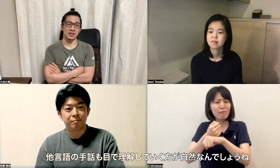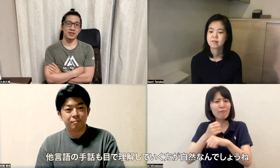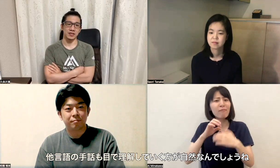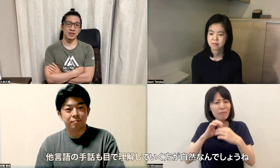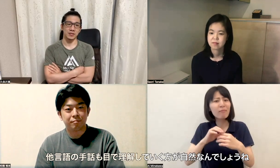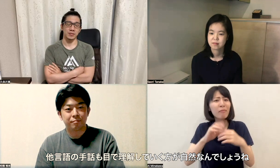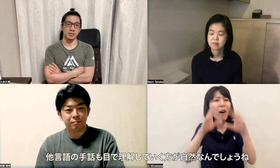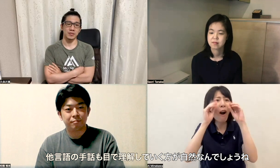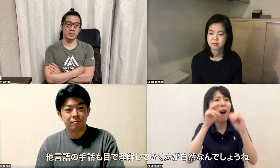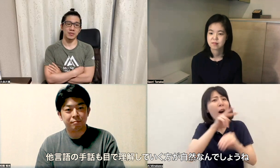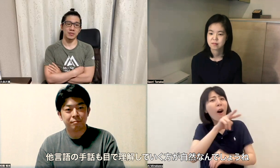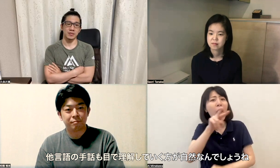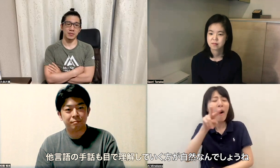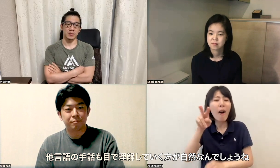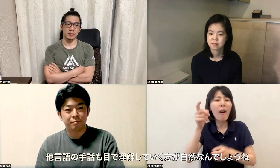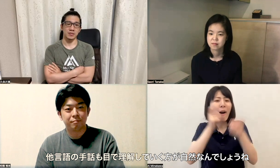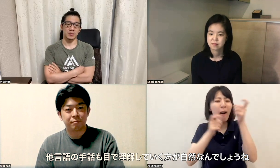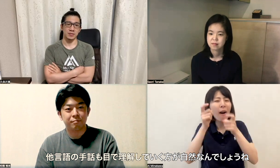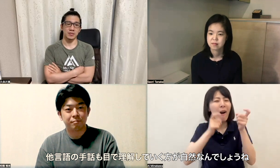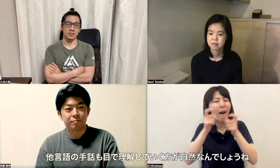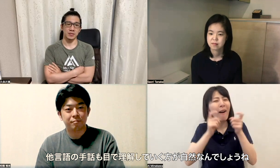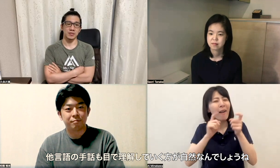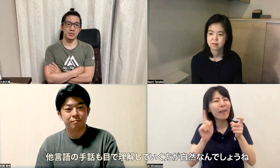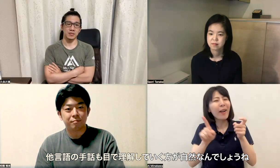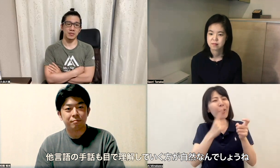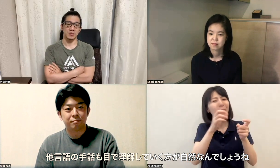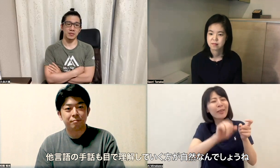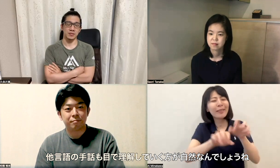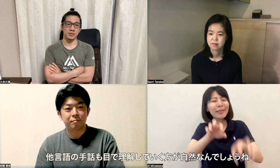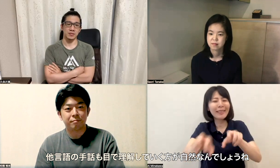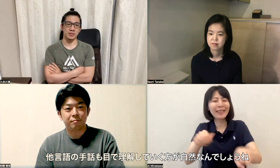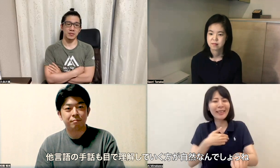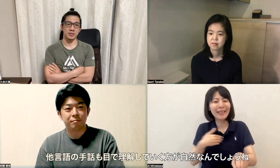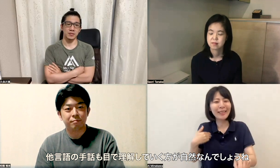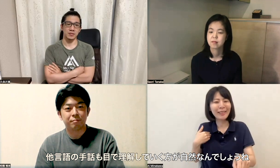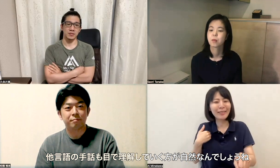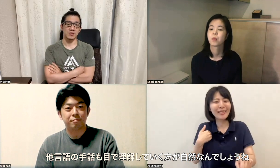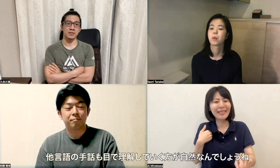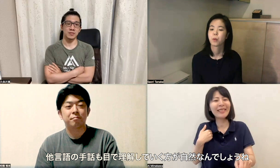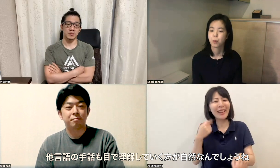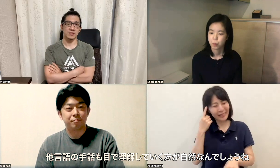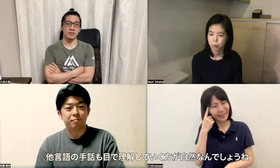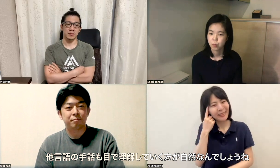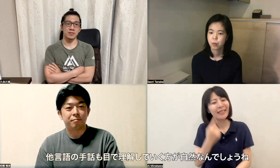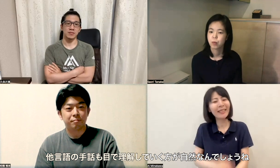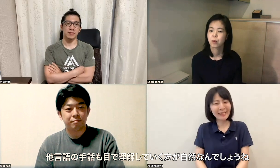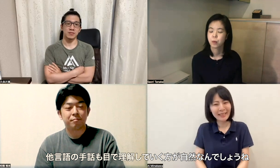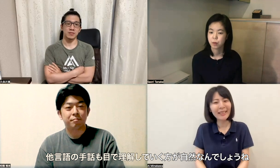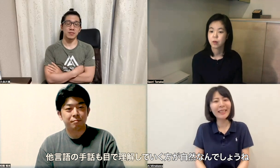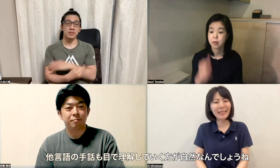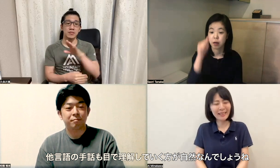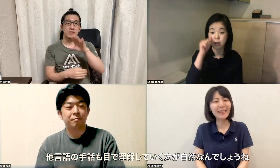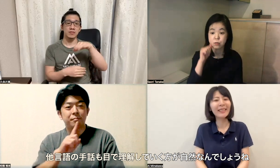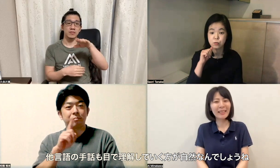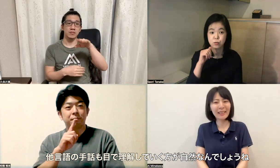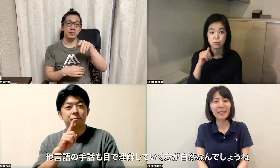it's more natural for me to learn other languages in conversations.